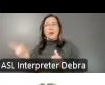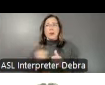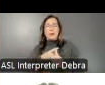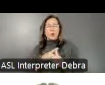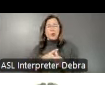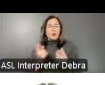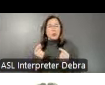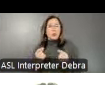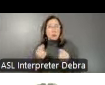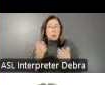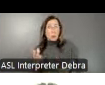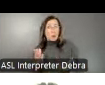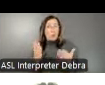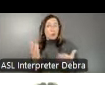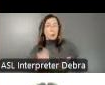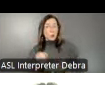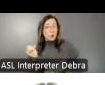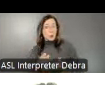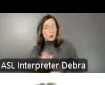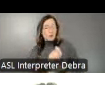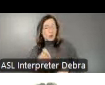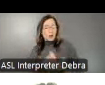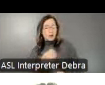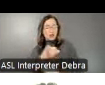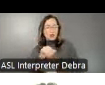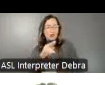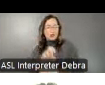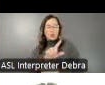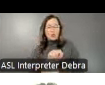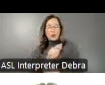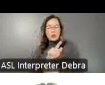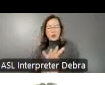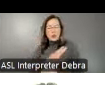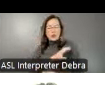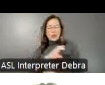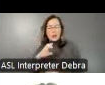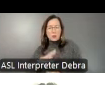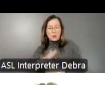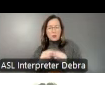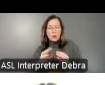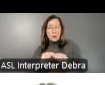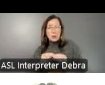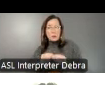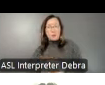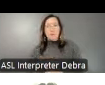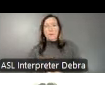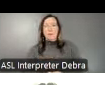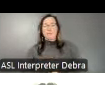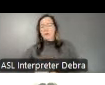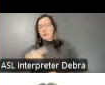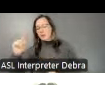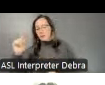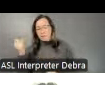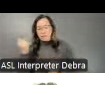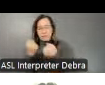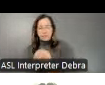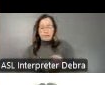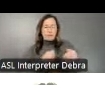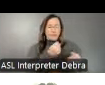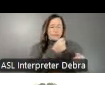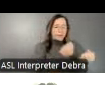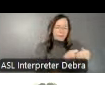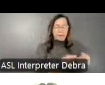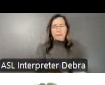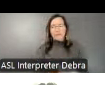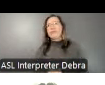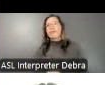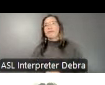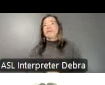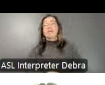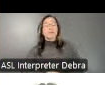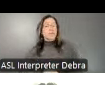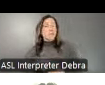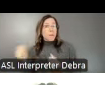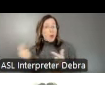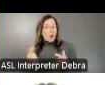a motion to approve the minutes of the June, 2024, council meeting. Second. Thank you. All in favor.